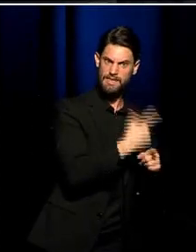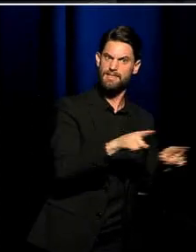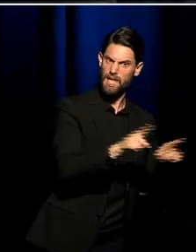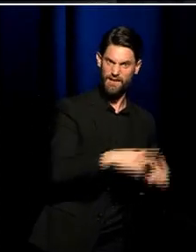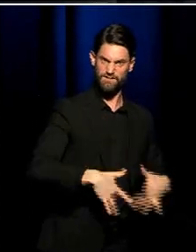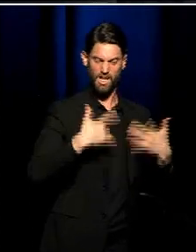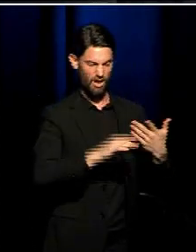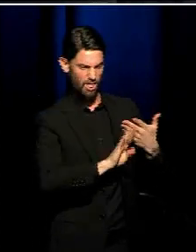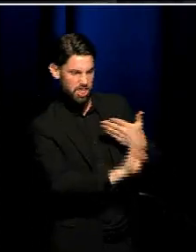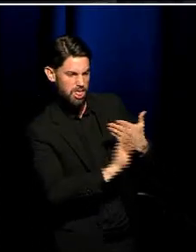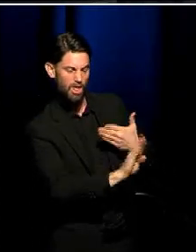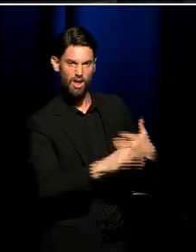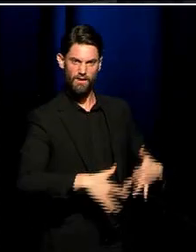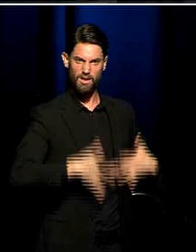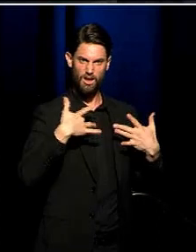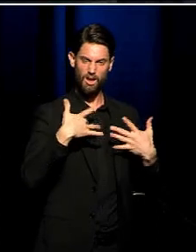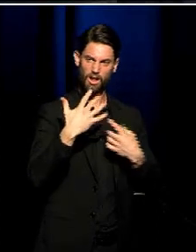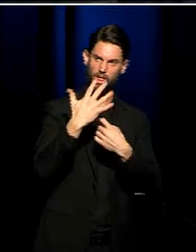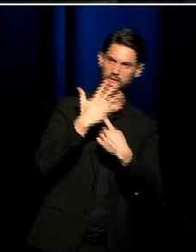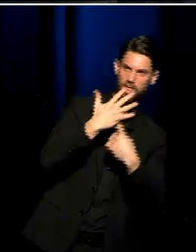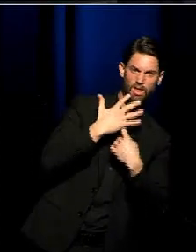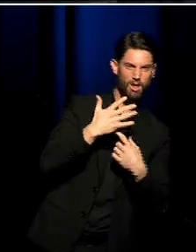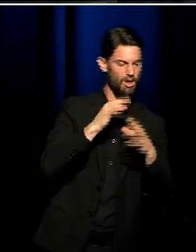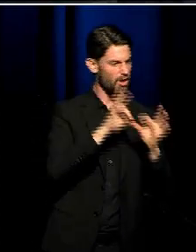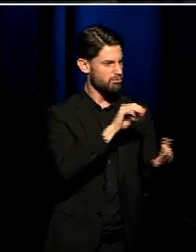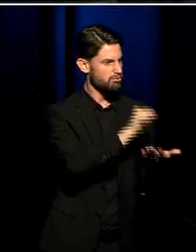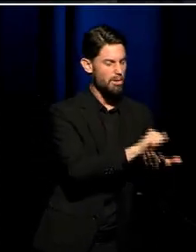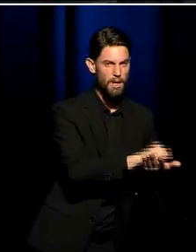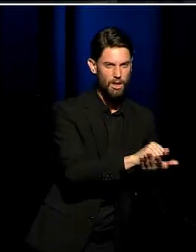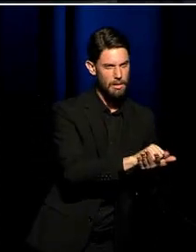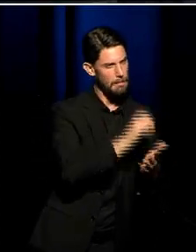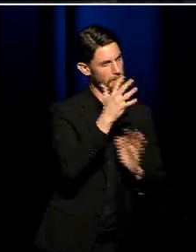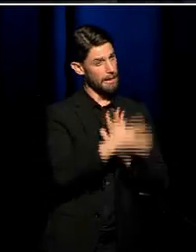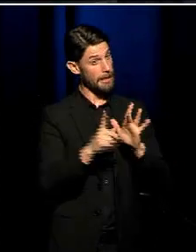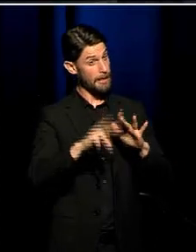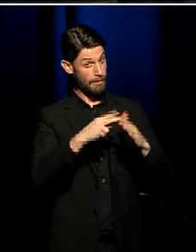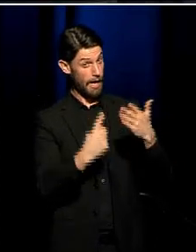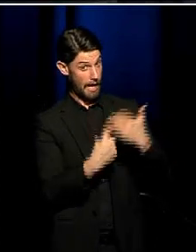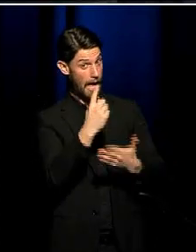life feels like and behaves like a system of apartheid, then we have a point